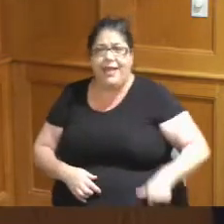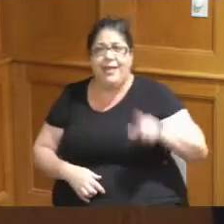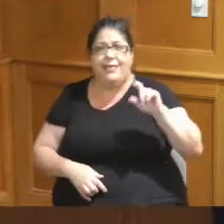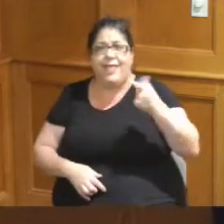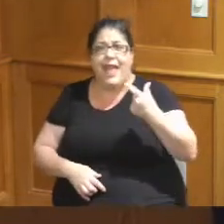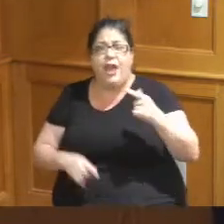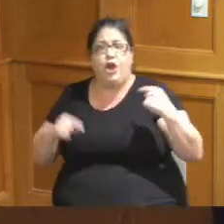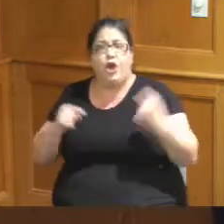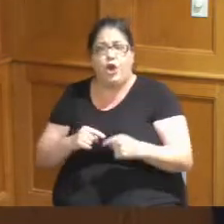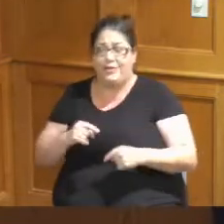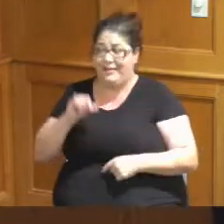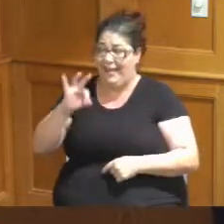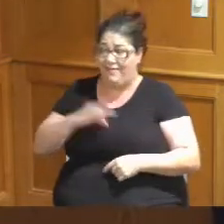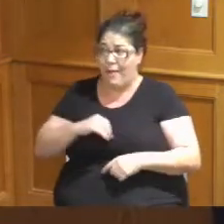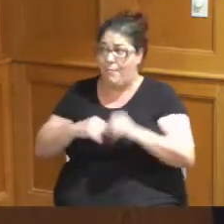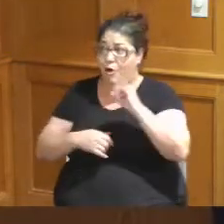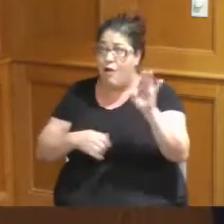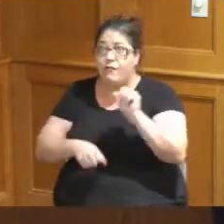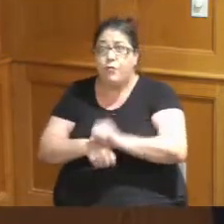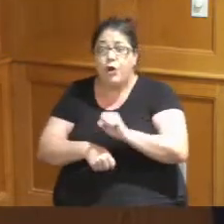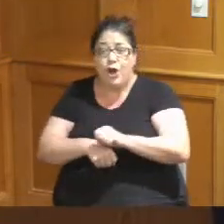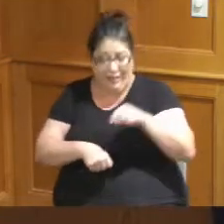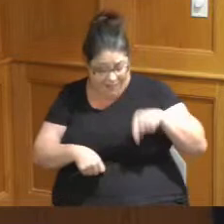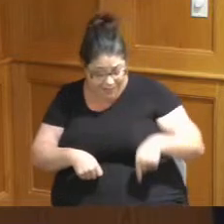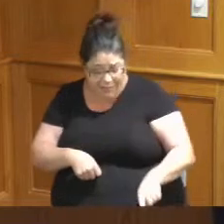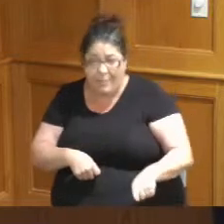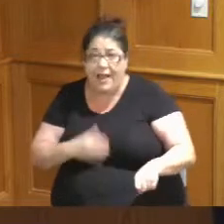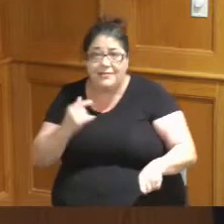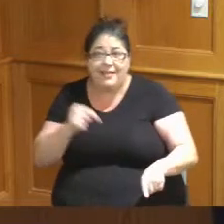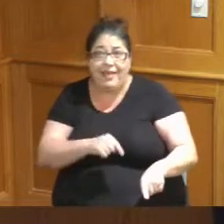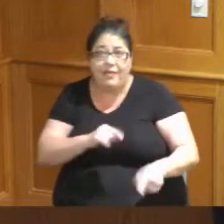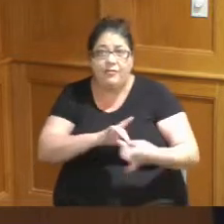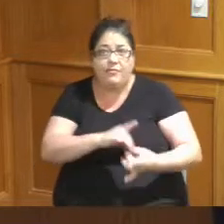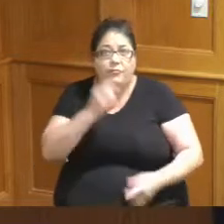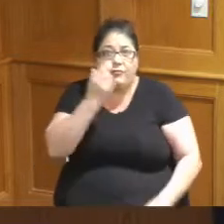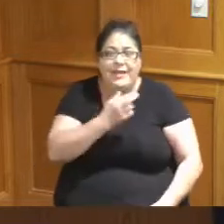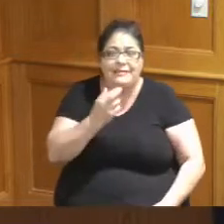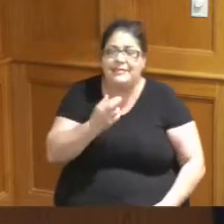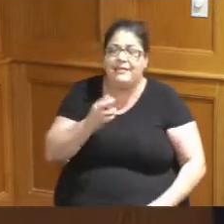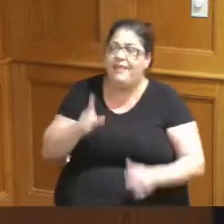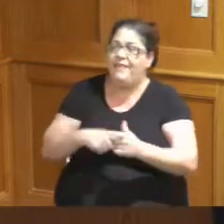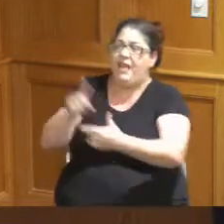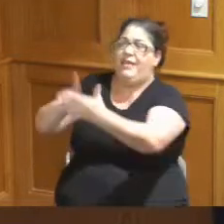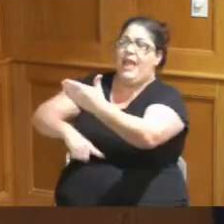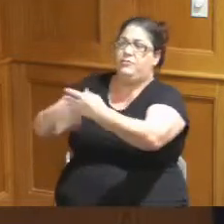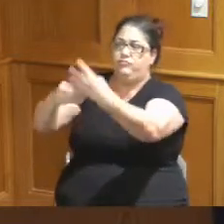to be canceled so it is a crisis and I think it was a bold move to partner with Cincinnati State